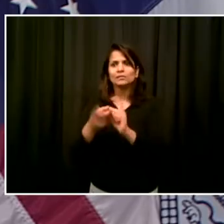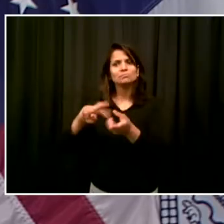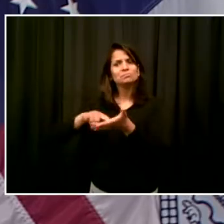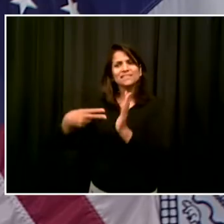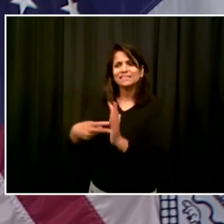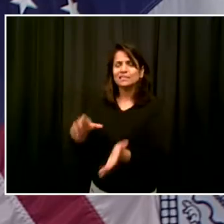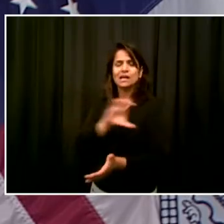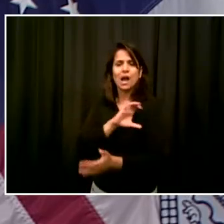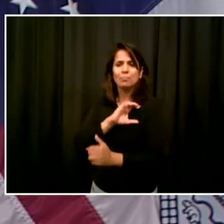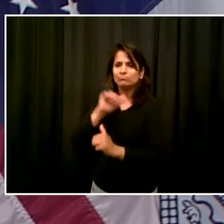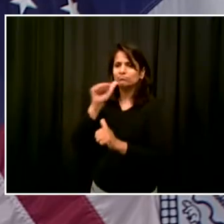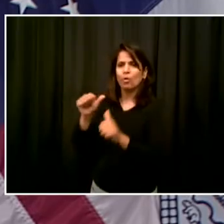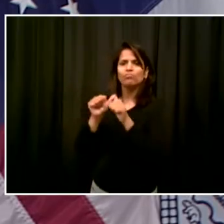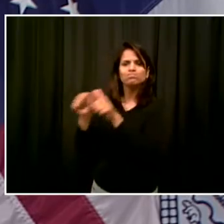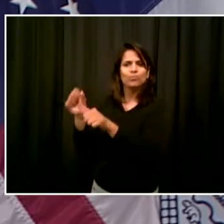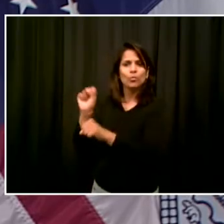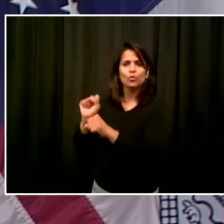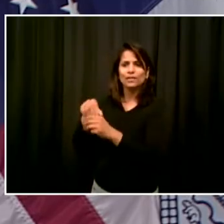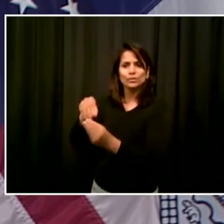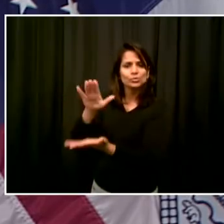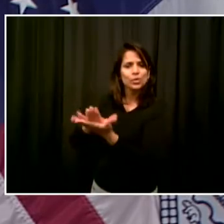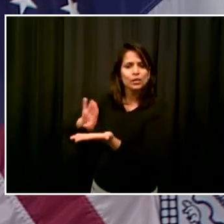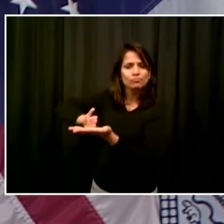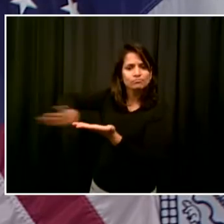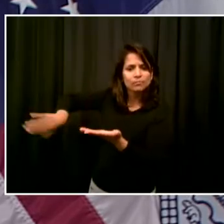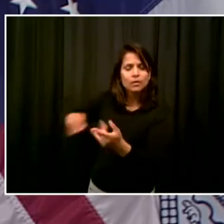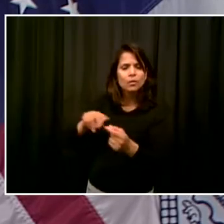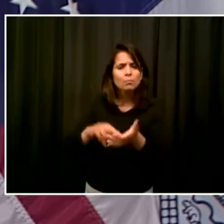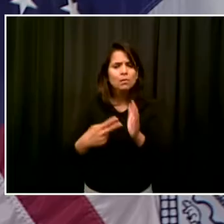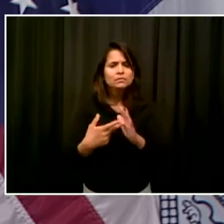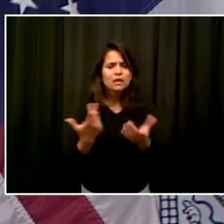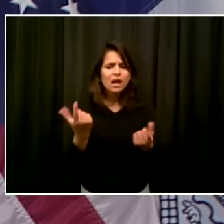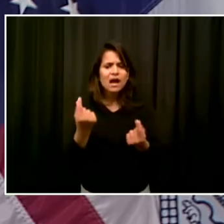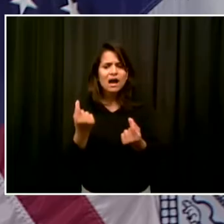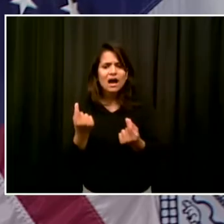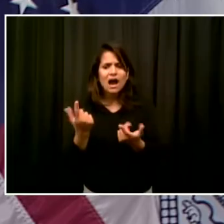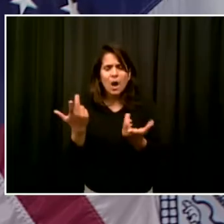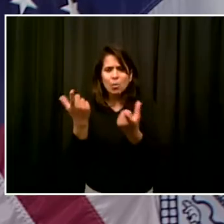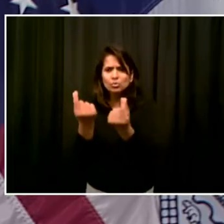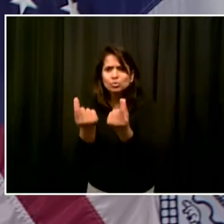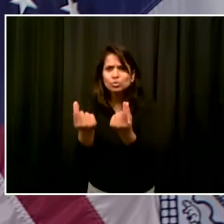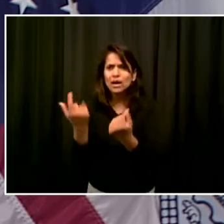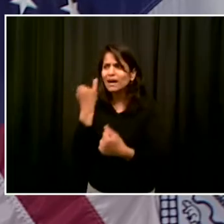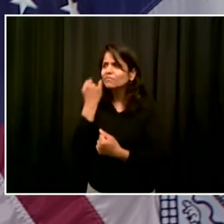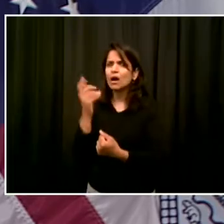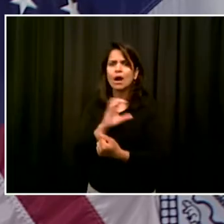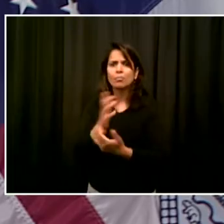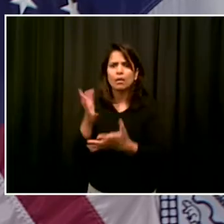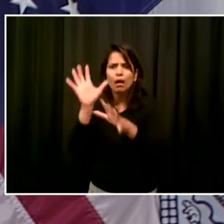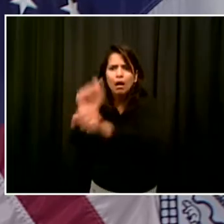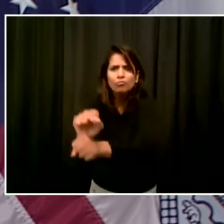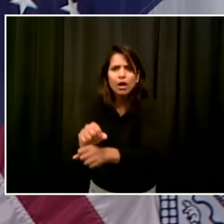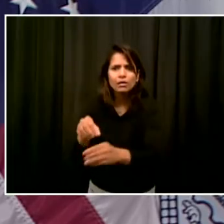THEY BE SUPERVISED NOW? WE WILL OWRK THROUGH THE DETAILS WITH THE DEPARTMENT OF